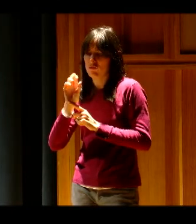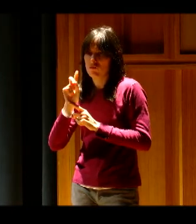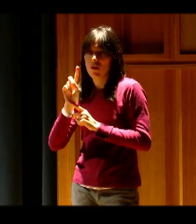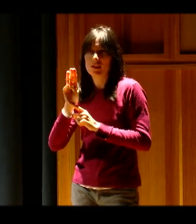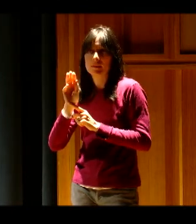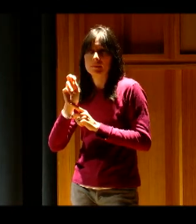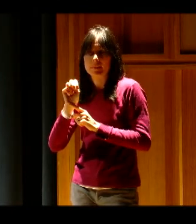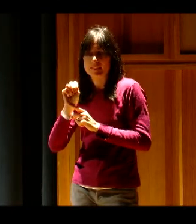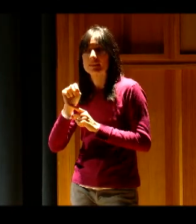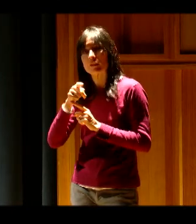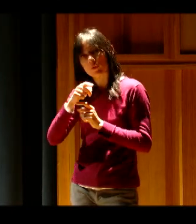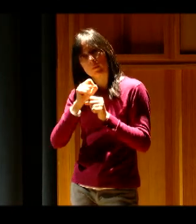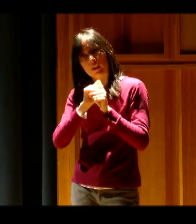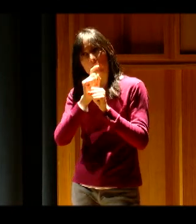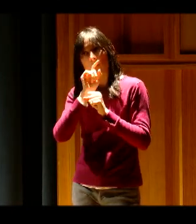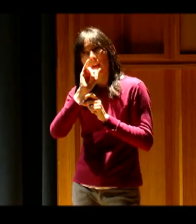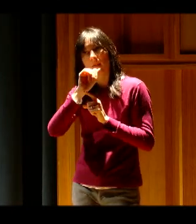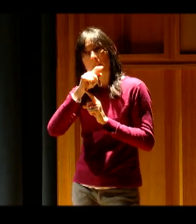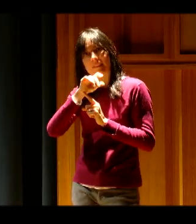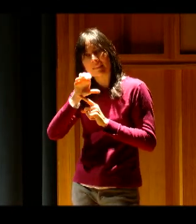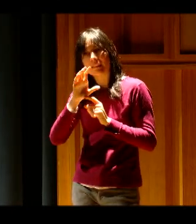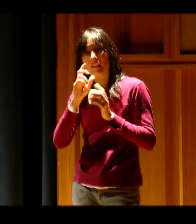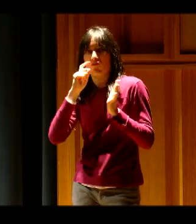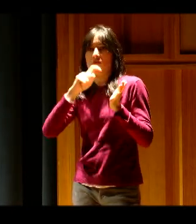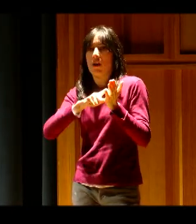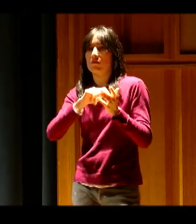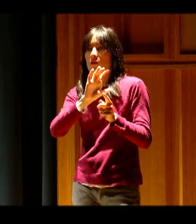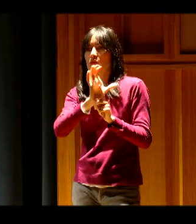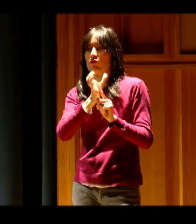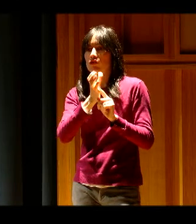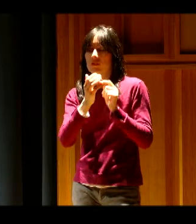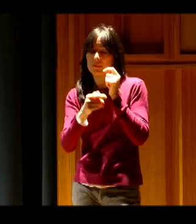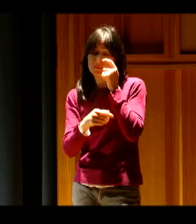recognizes culture, there is nothing there. There is very little in the UN framework.